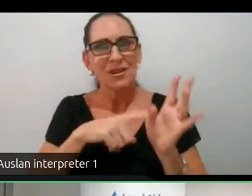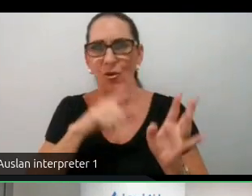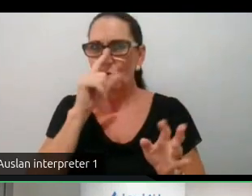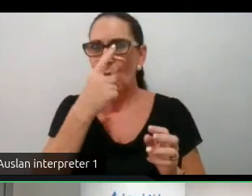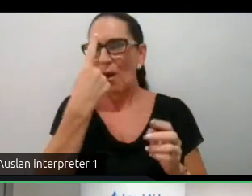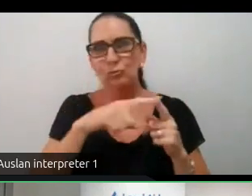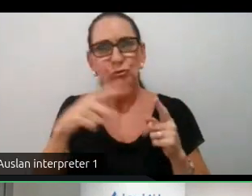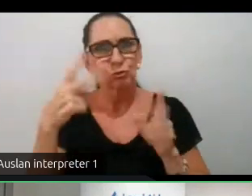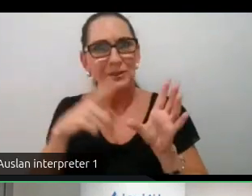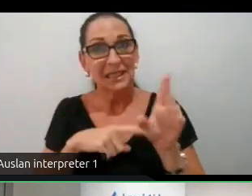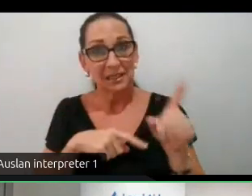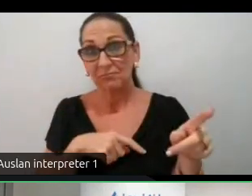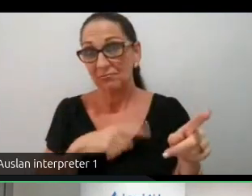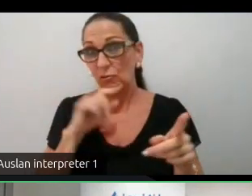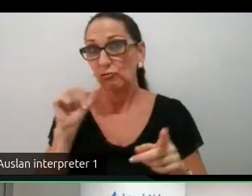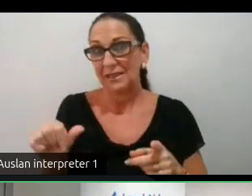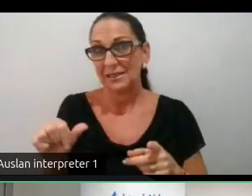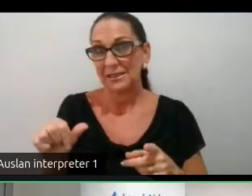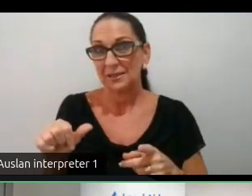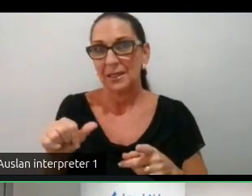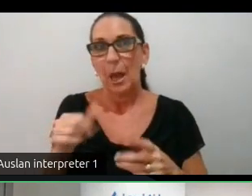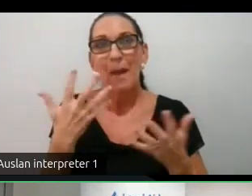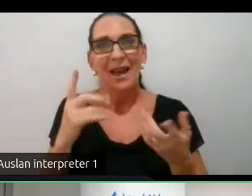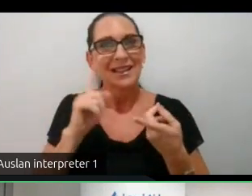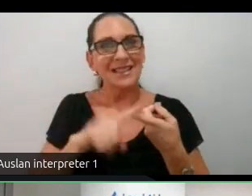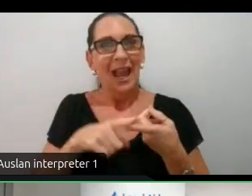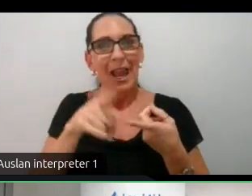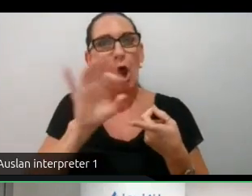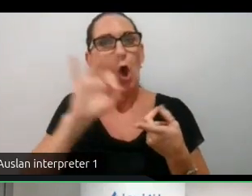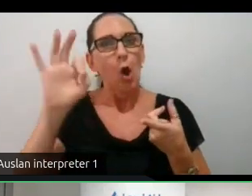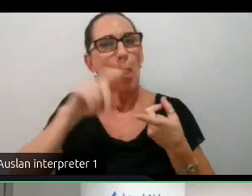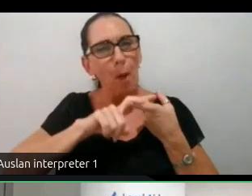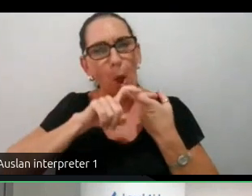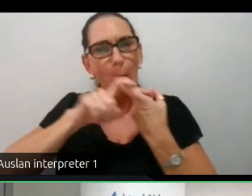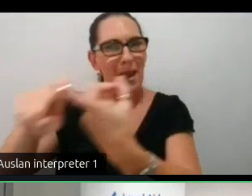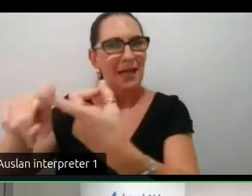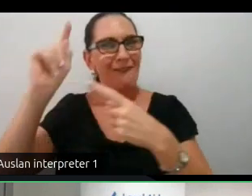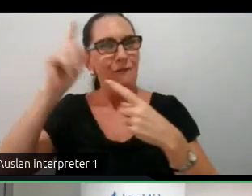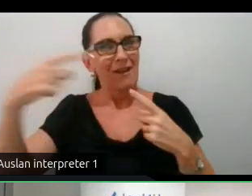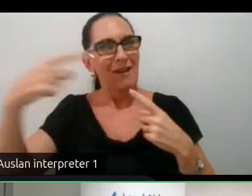a year or two. It could it could take quite a while but it's still not forever. It is still